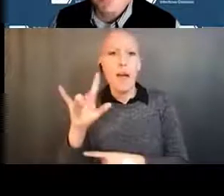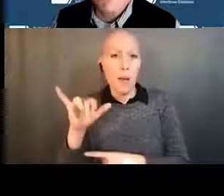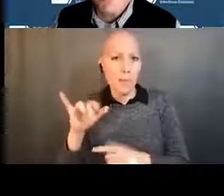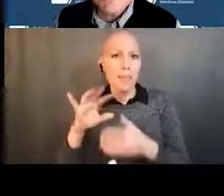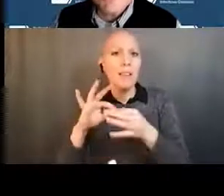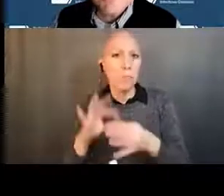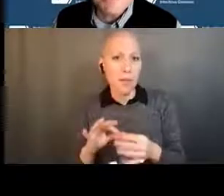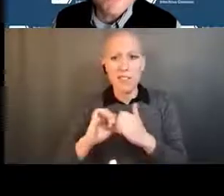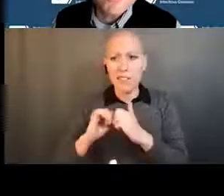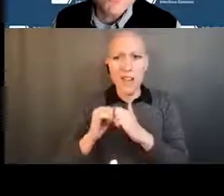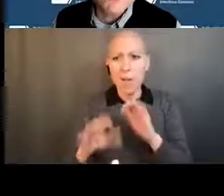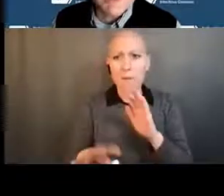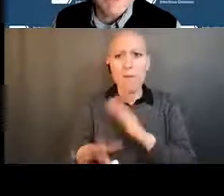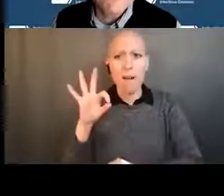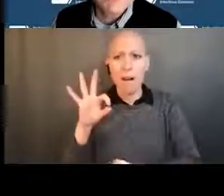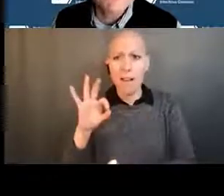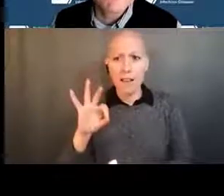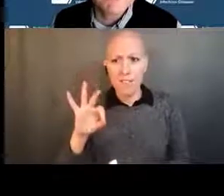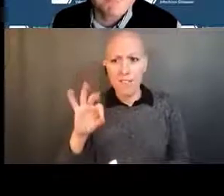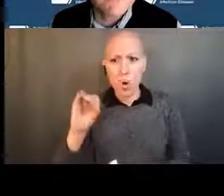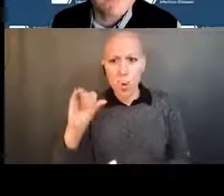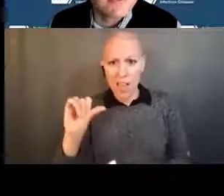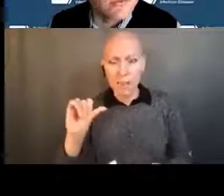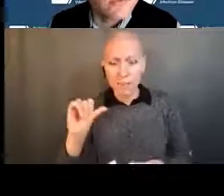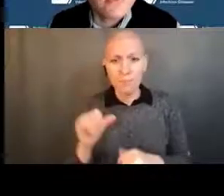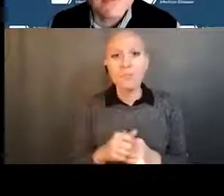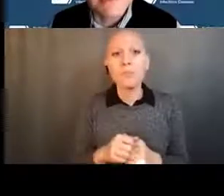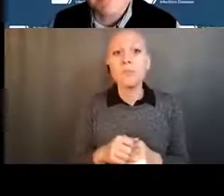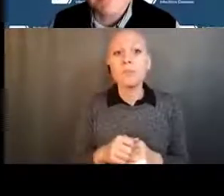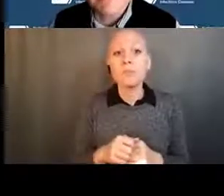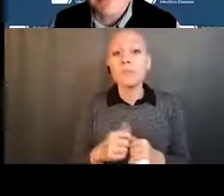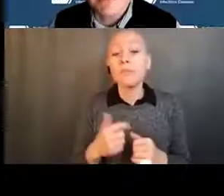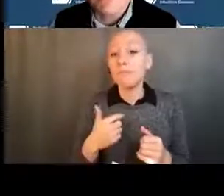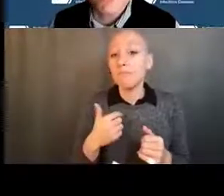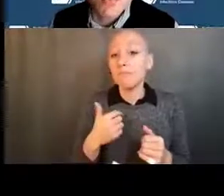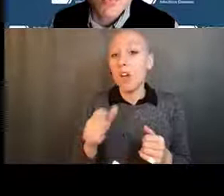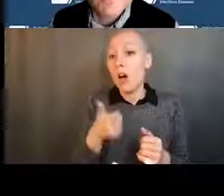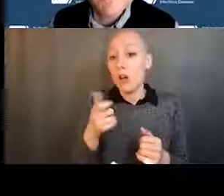But one, another tool that I find particularly useful is the NIH RePORTER.